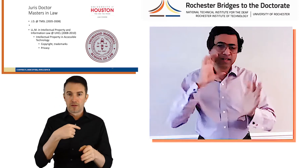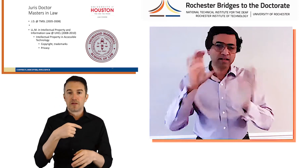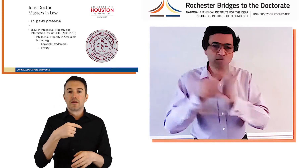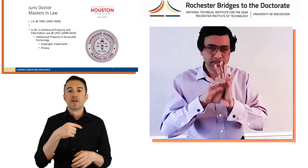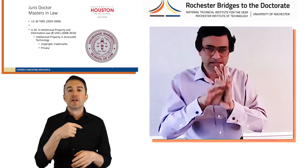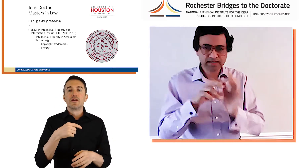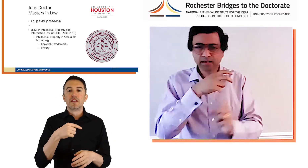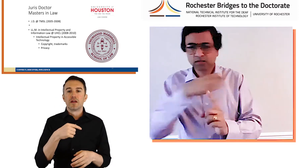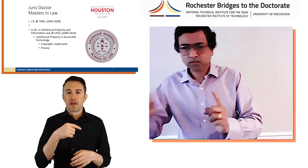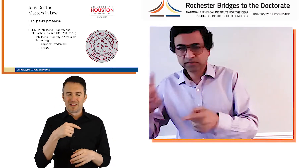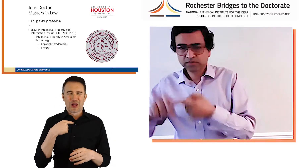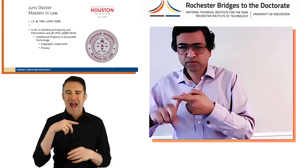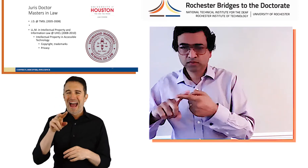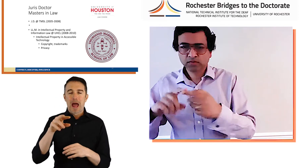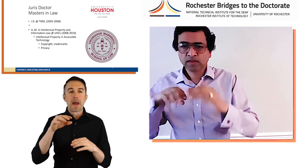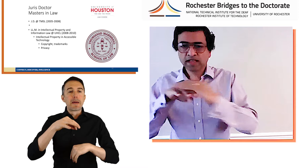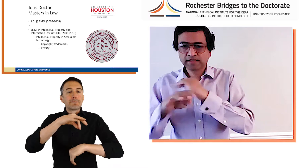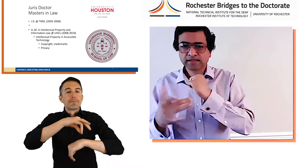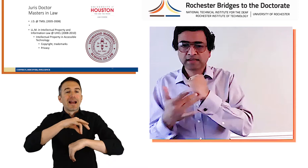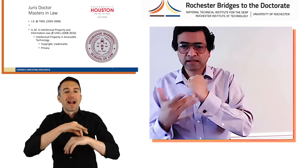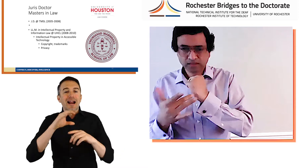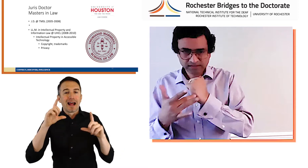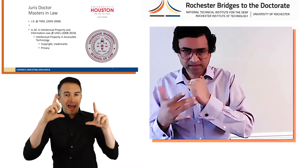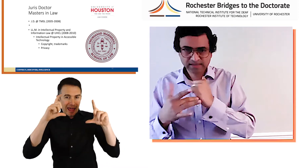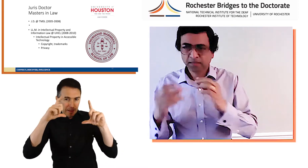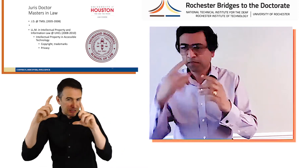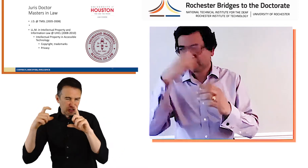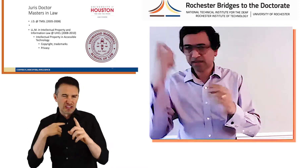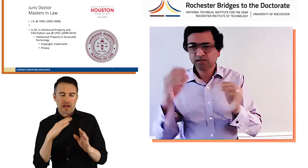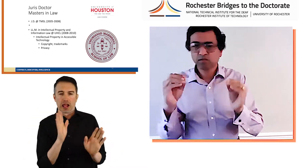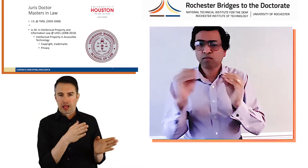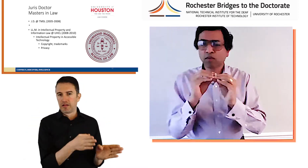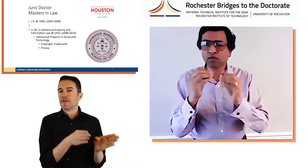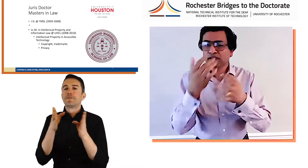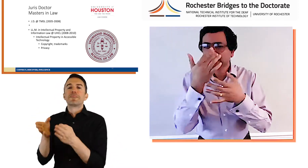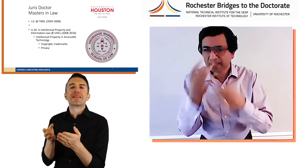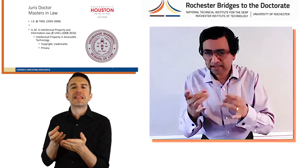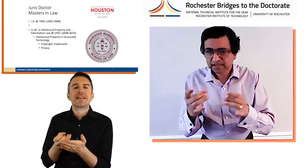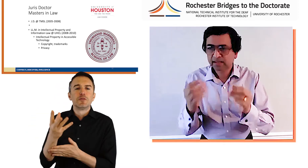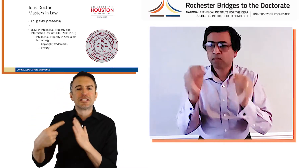I stopped pursuing that topic, and moved into accessible technology.